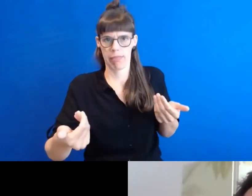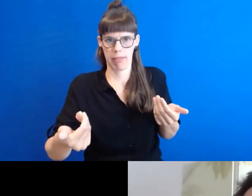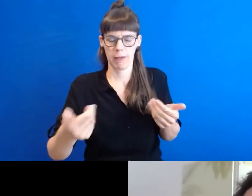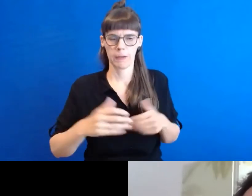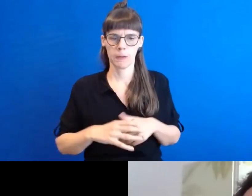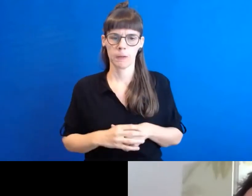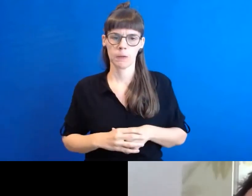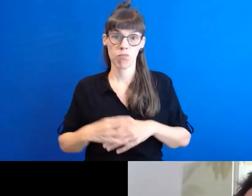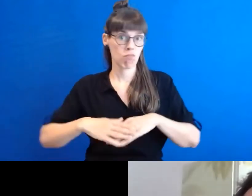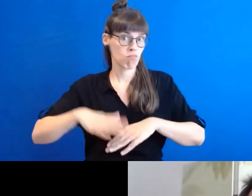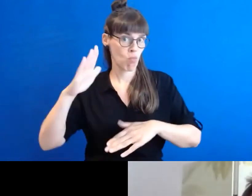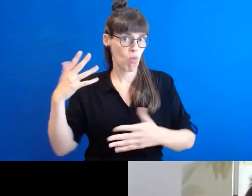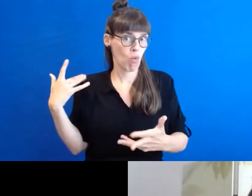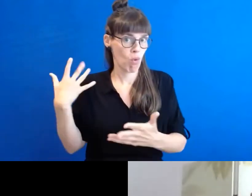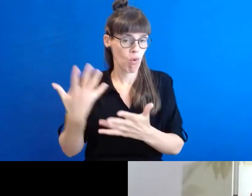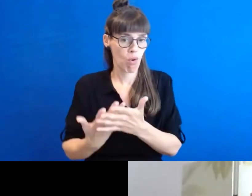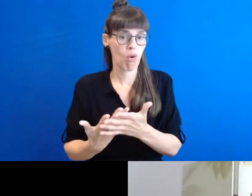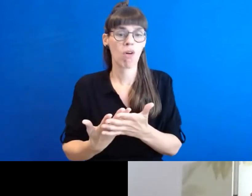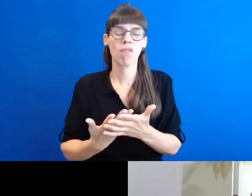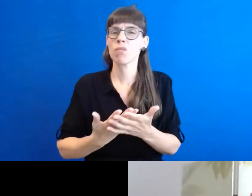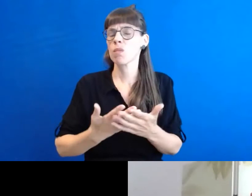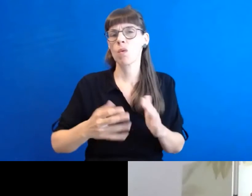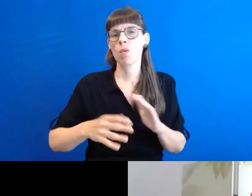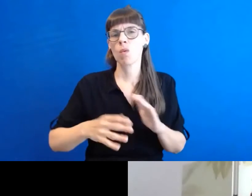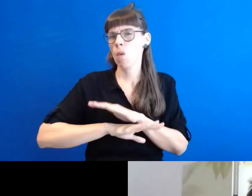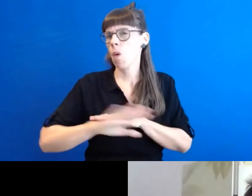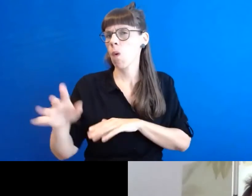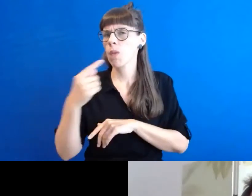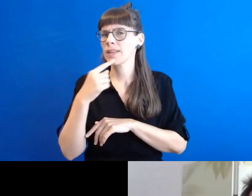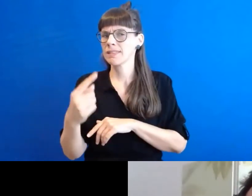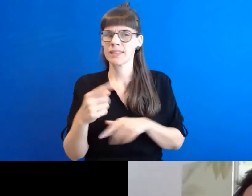provision increased during 2019. Almost